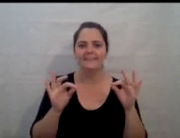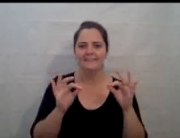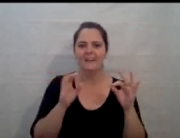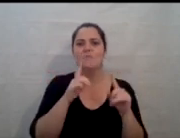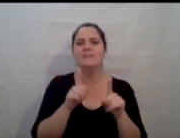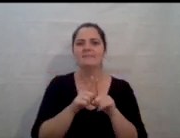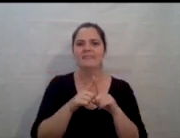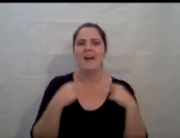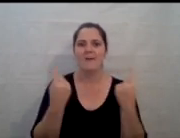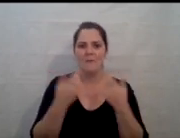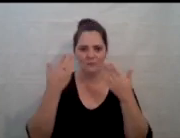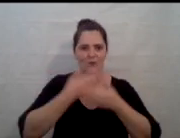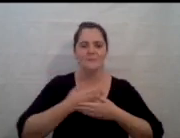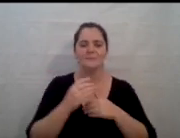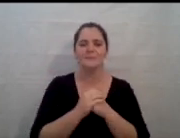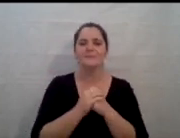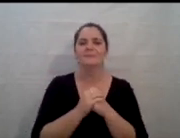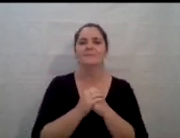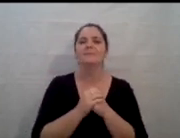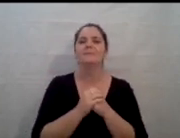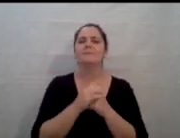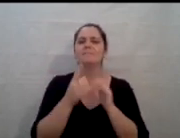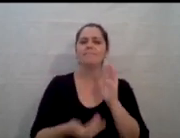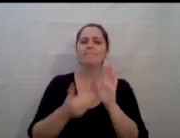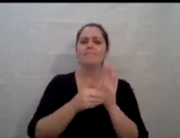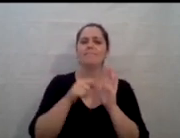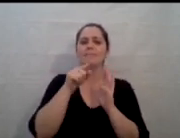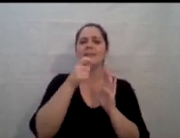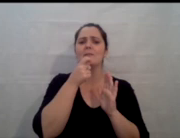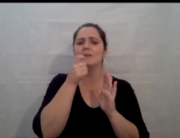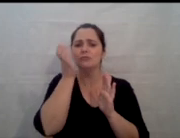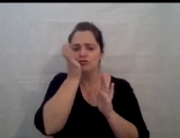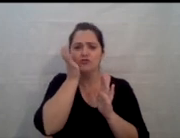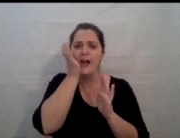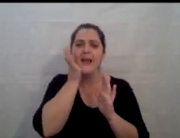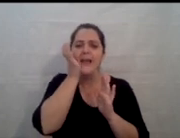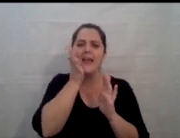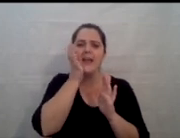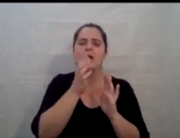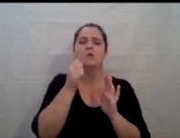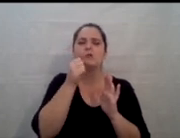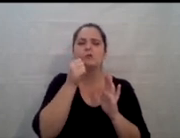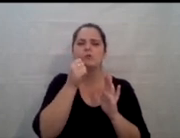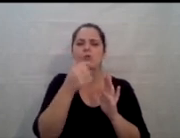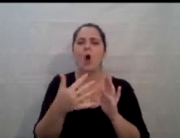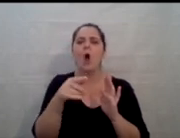You'll also see there's a tiny bit of value brought in, a little bit of grey that indicates form around the knees, around the abdomen